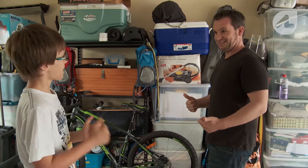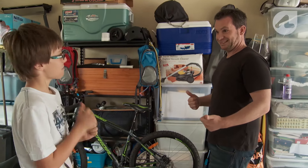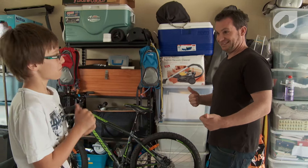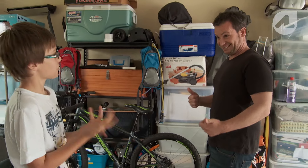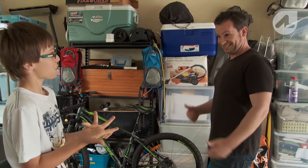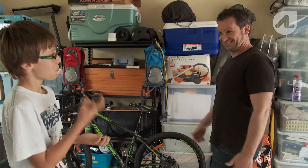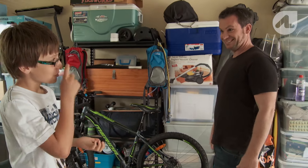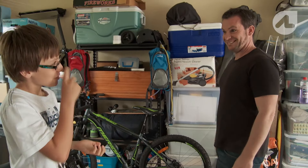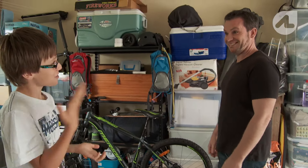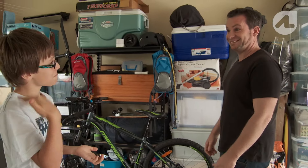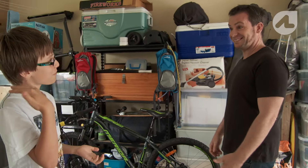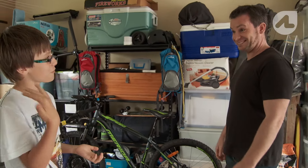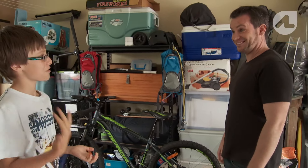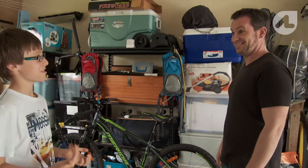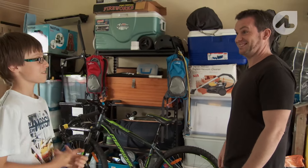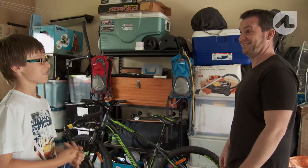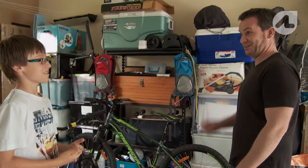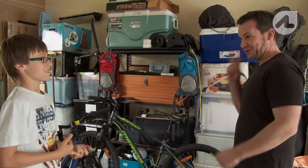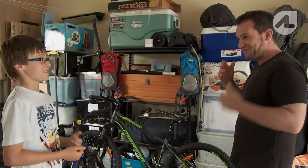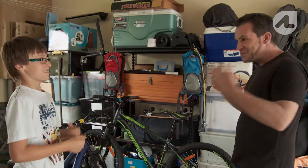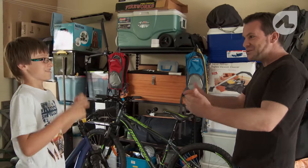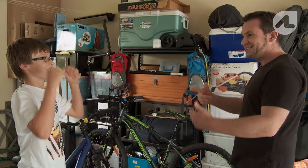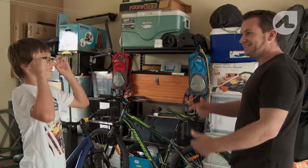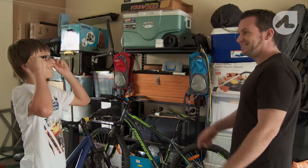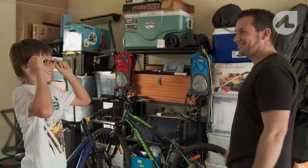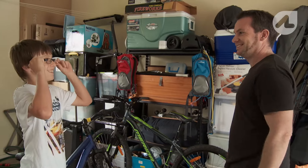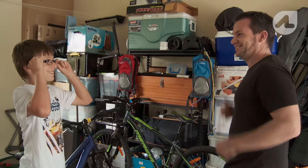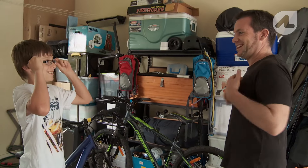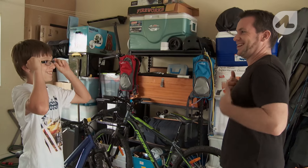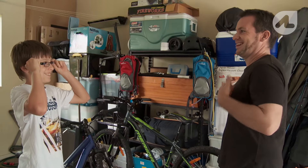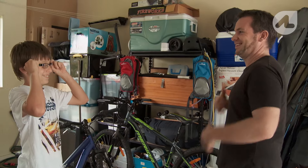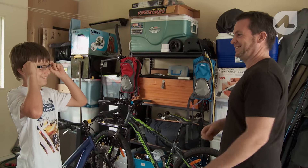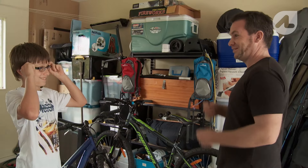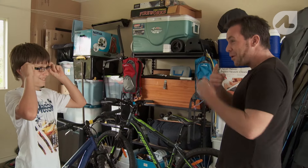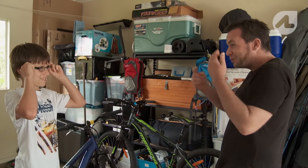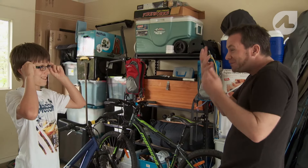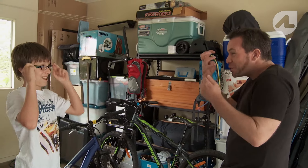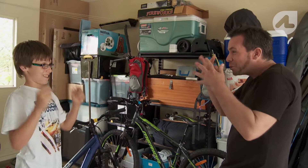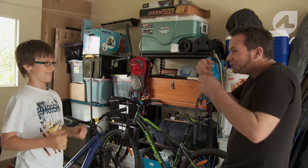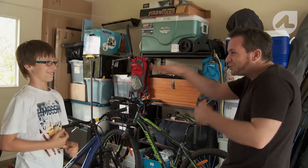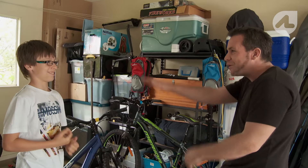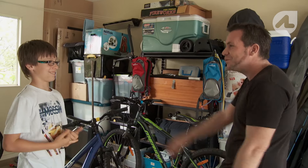I've never had a little brother before, so... Are you looking forward to it? It's only a few weeks to go.